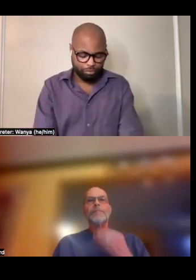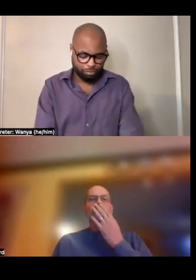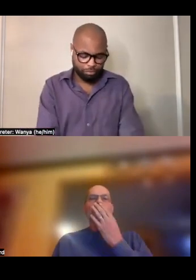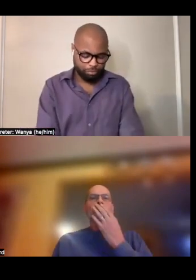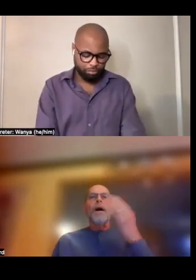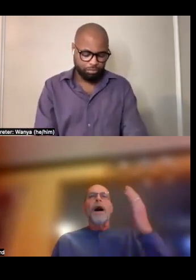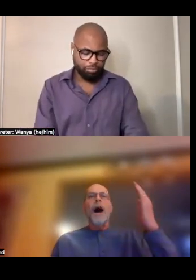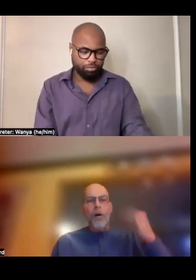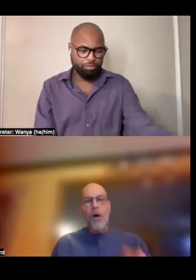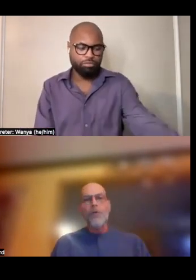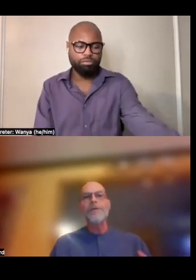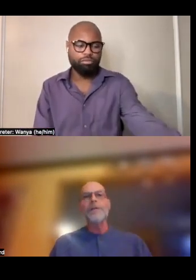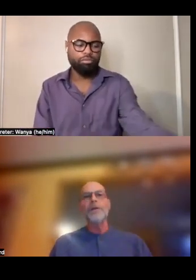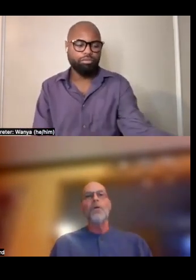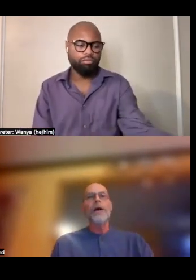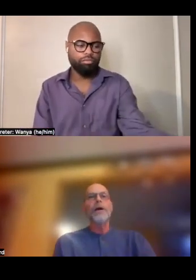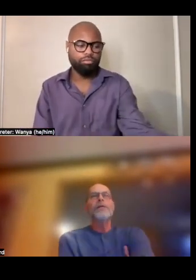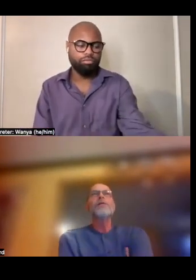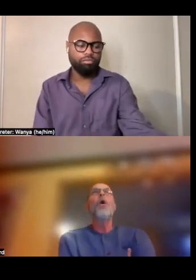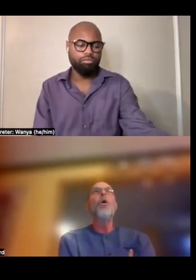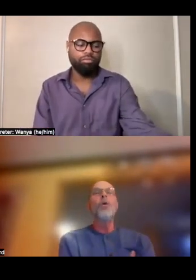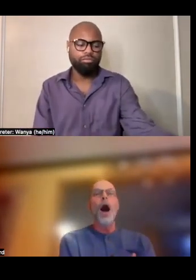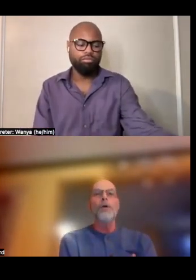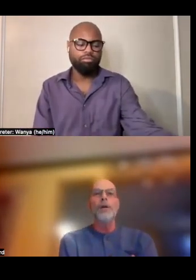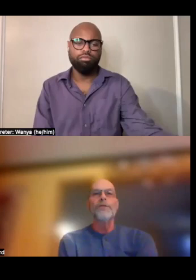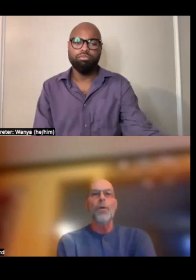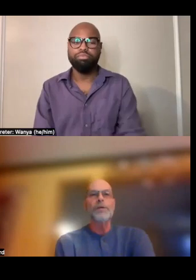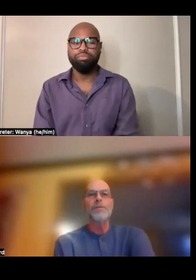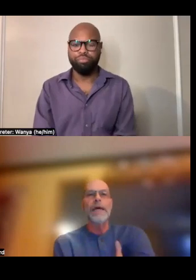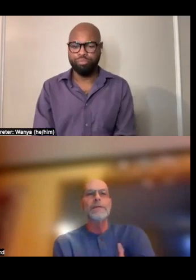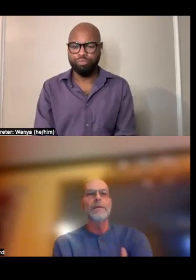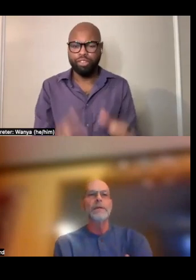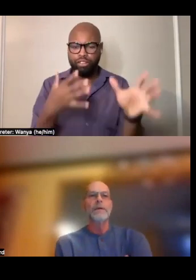Although, these a little quicker, There's a whole lot on enforcement